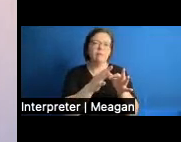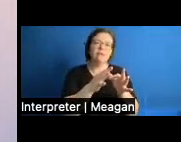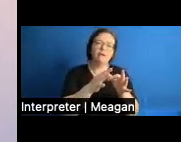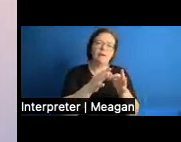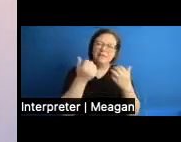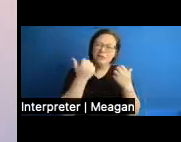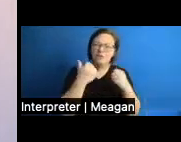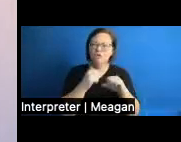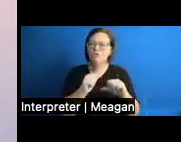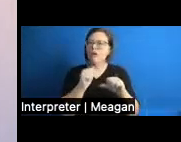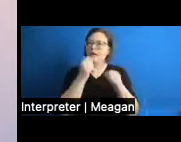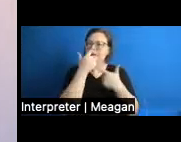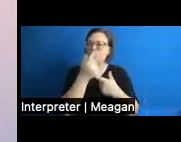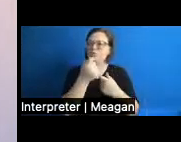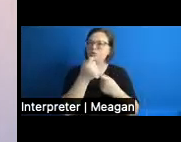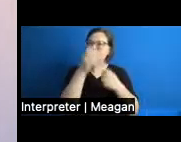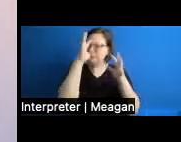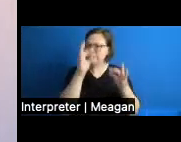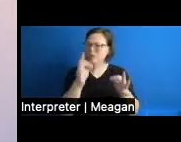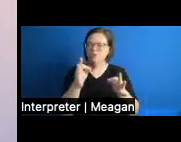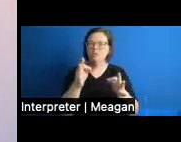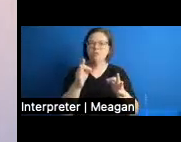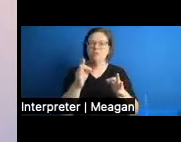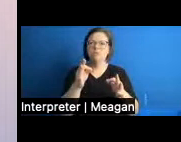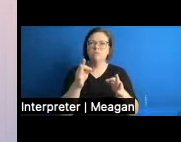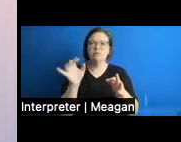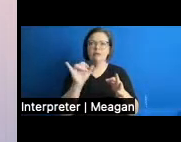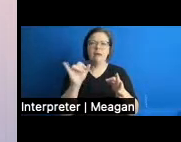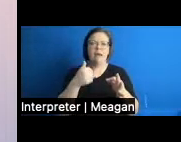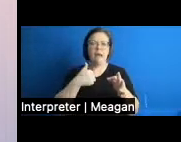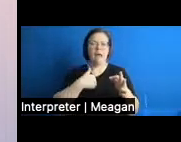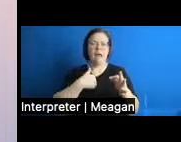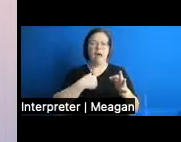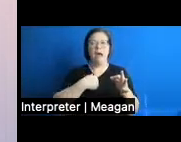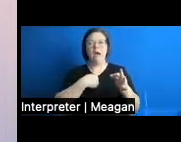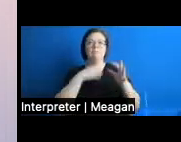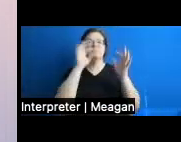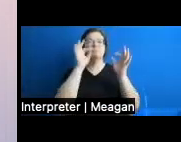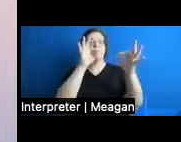interesting conclusion that like, being an ideal believer is kind of a headless person as well.